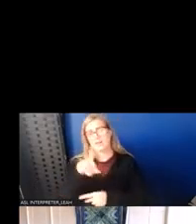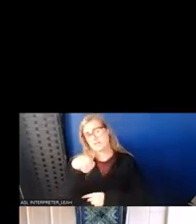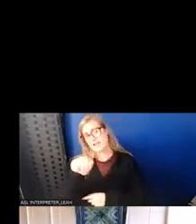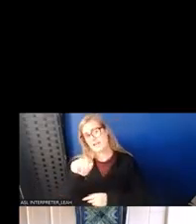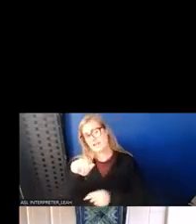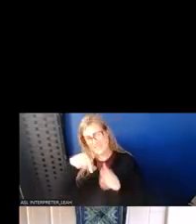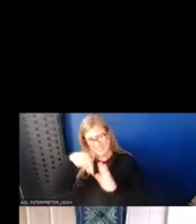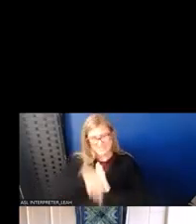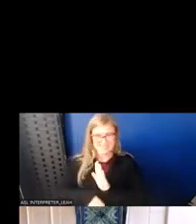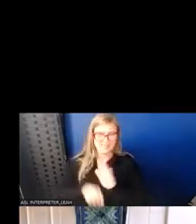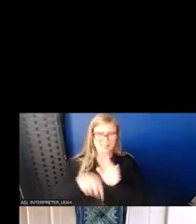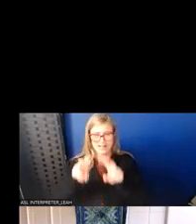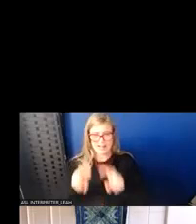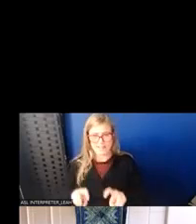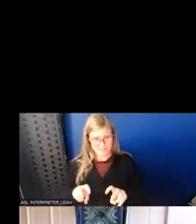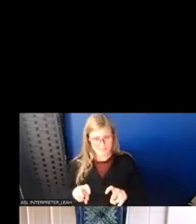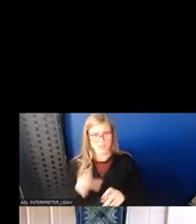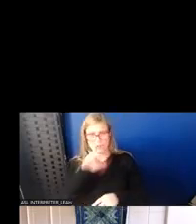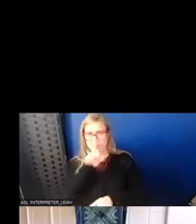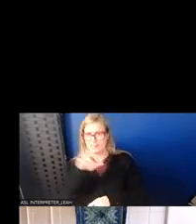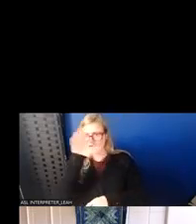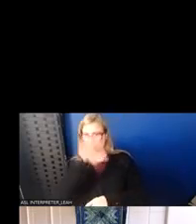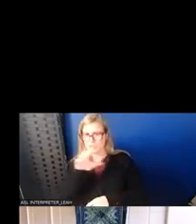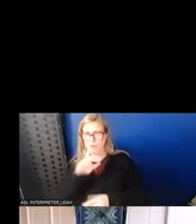search of a really practical solution, how do we prescribe